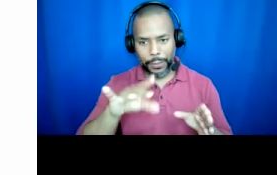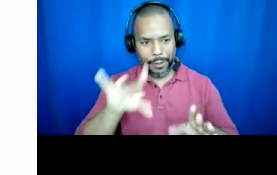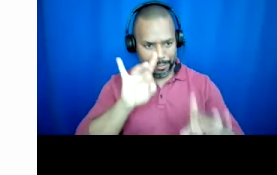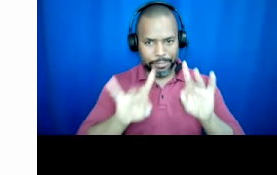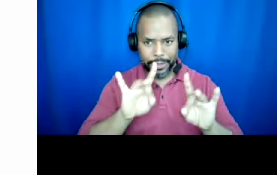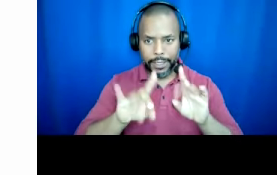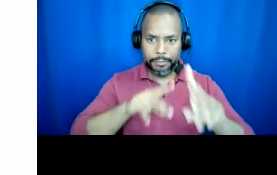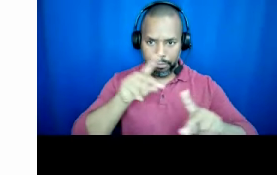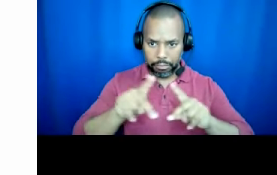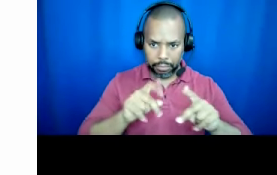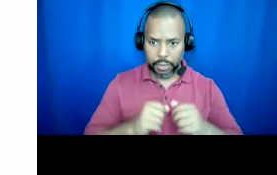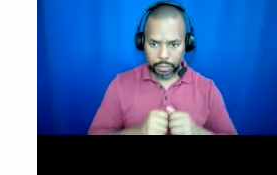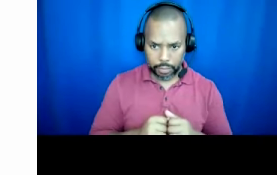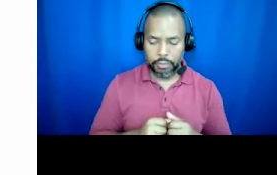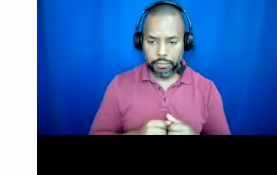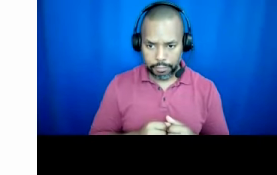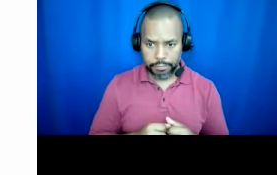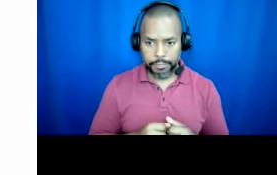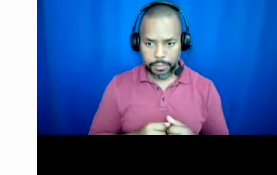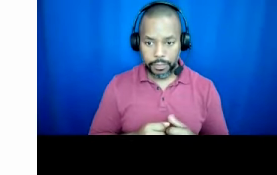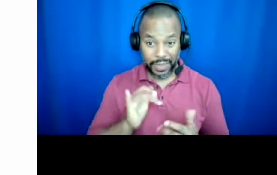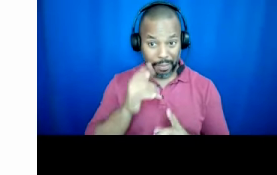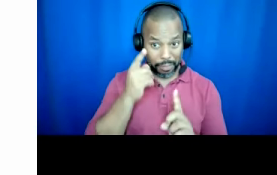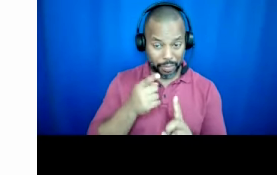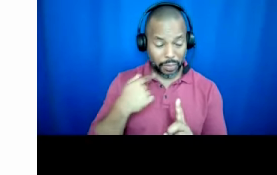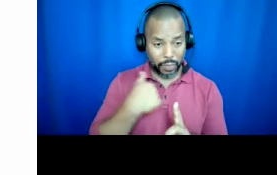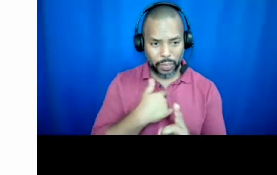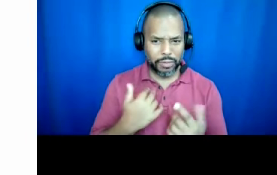And at that point, you know, we're generally looking for board approval